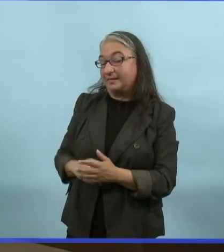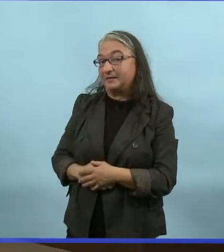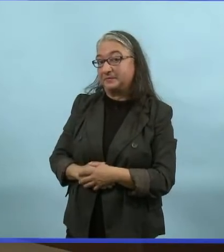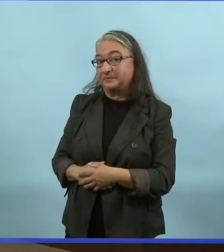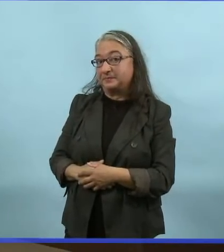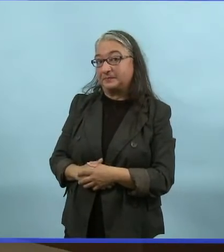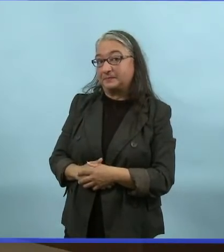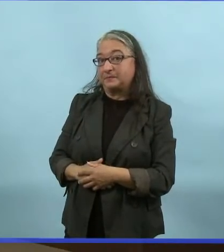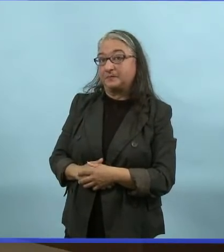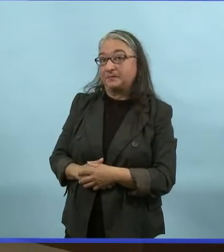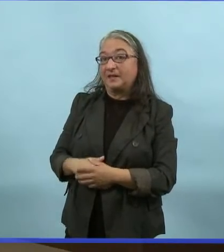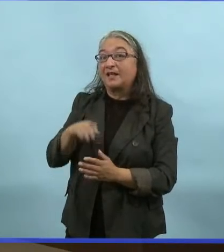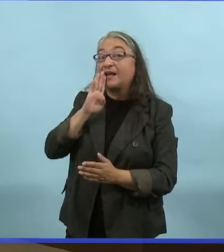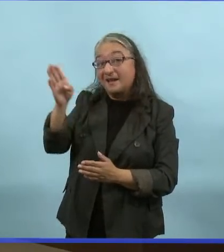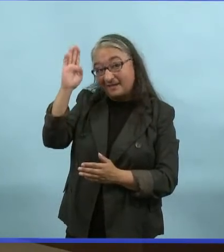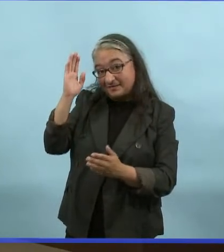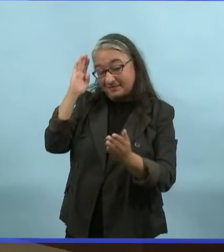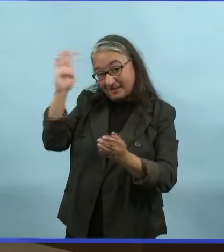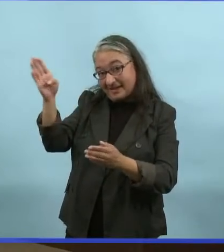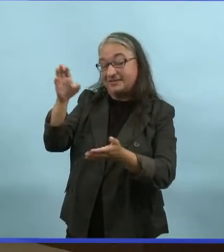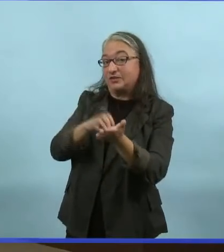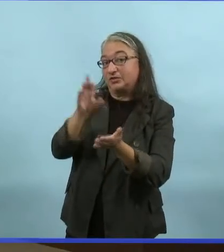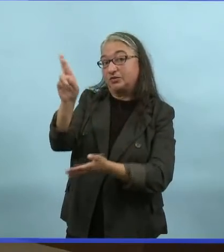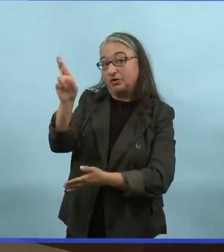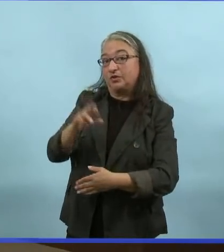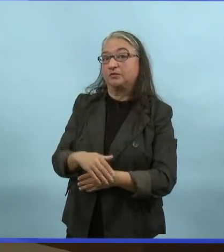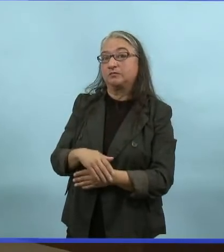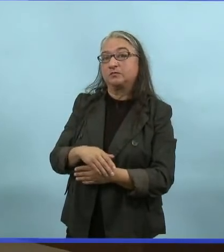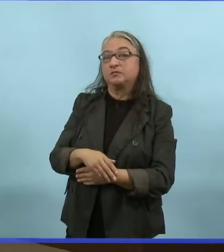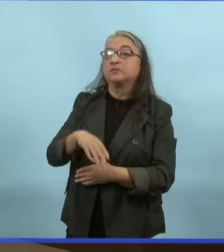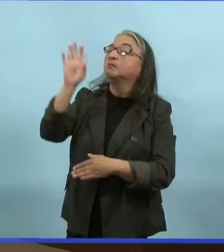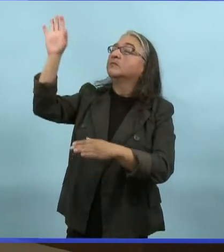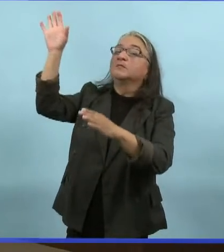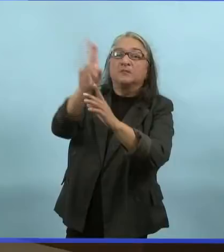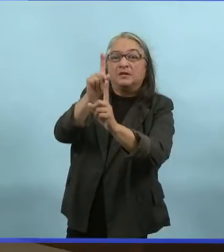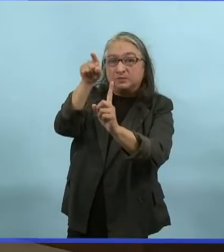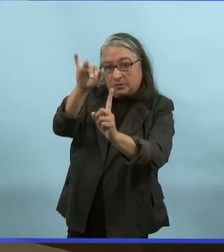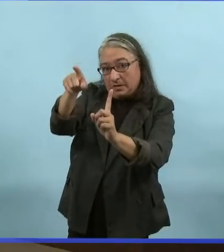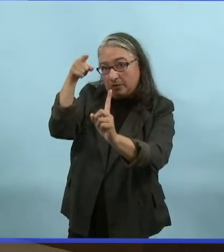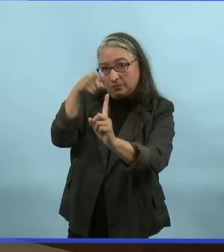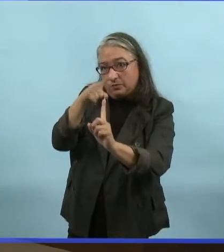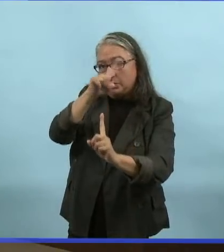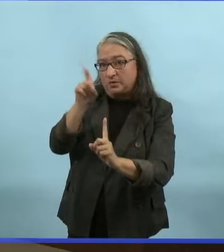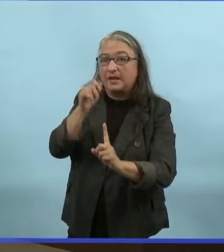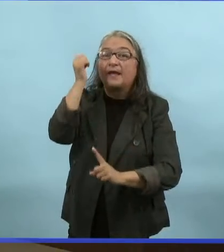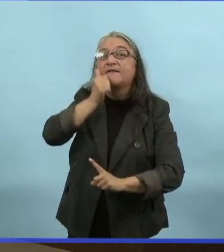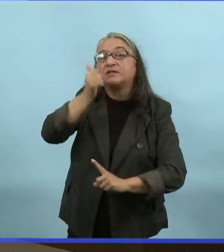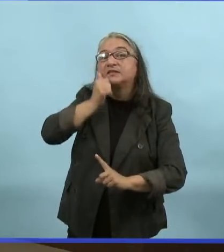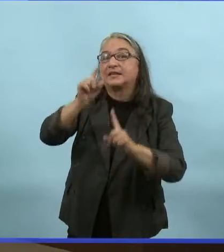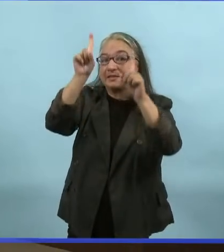hi Dr. Roussin returning to the question of daily case counts is the average of about 70 cases a day